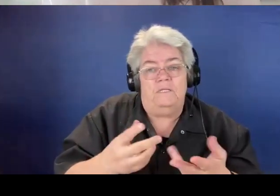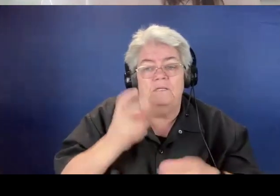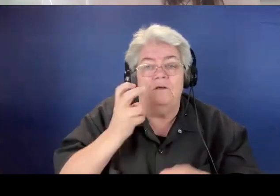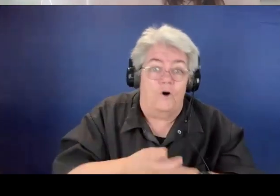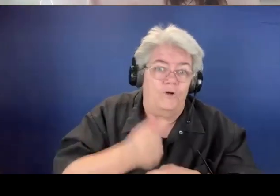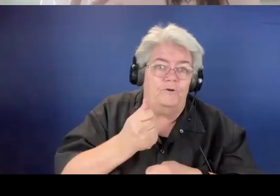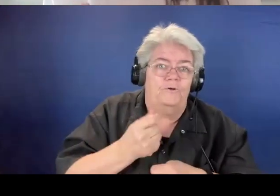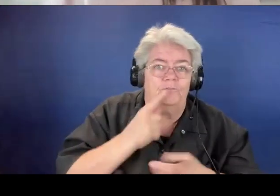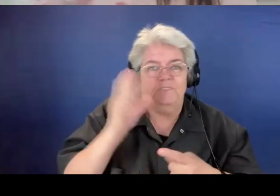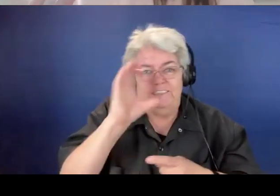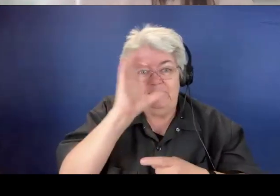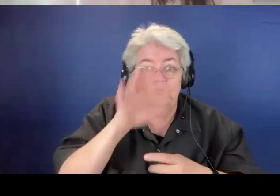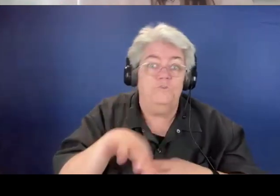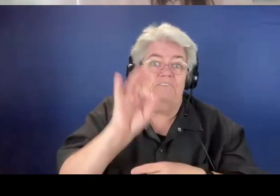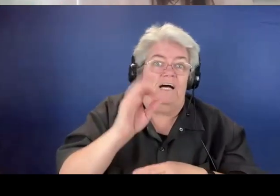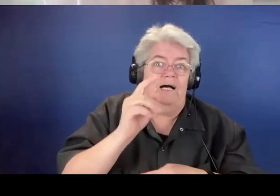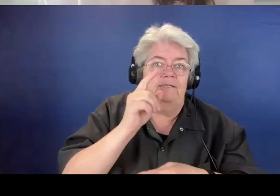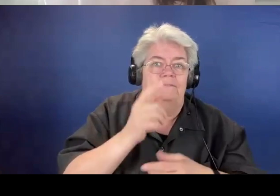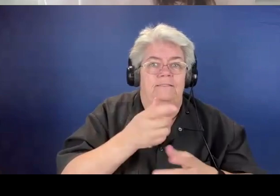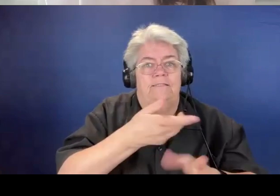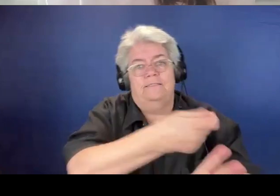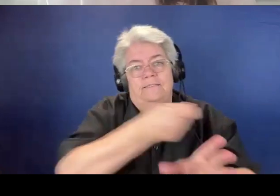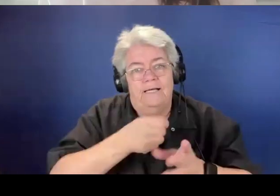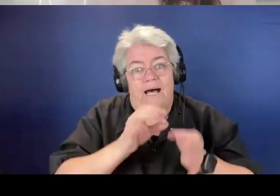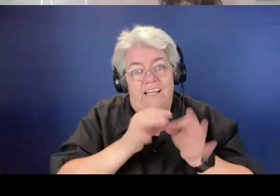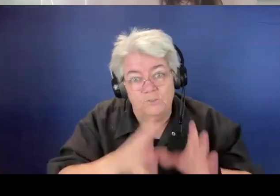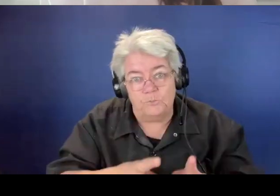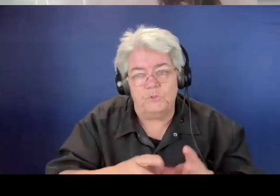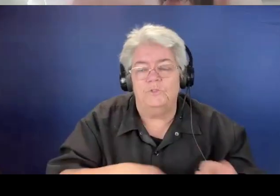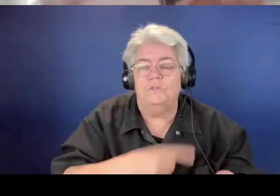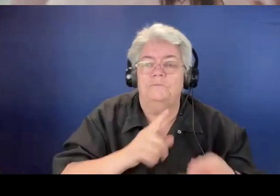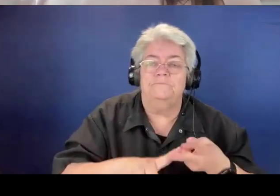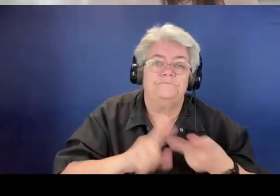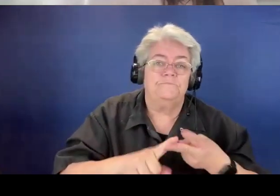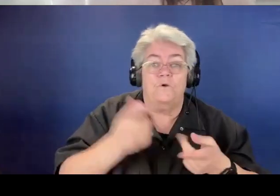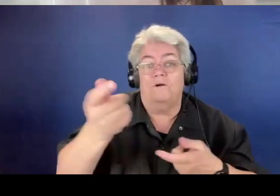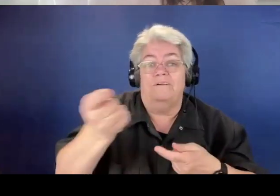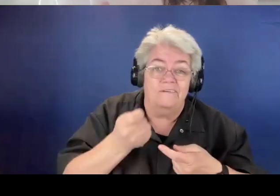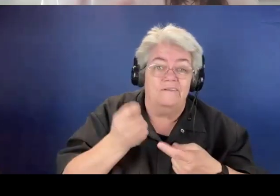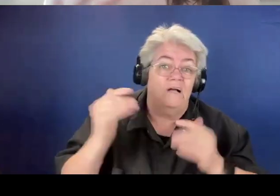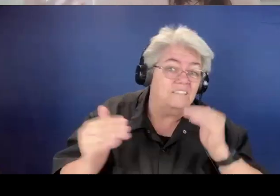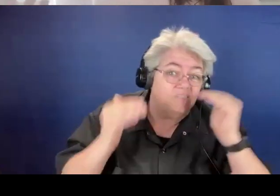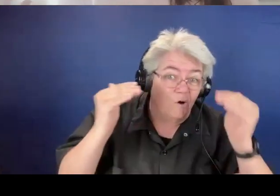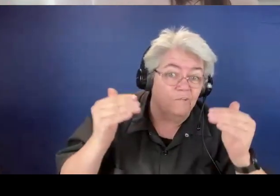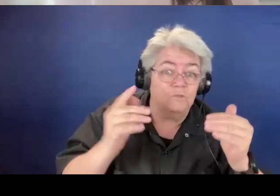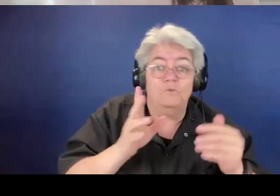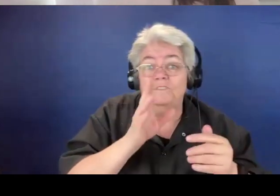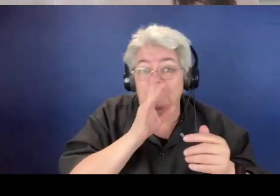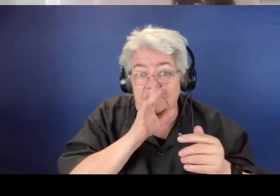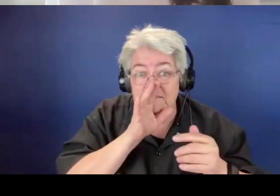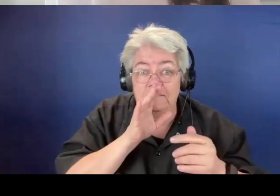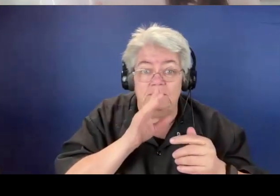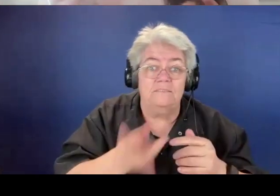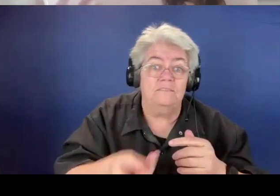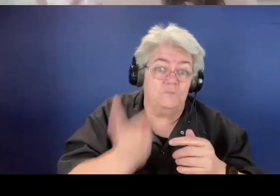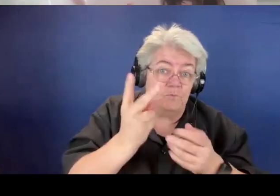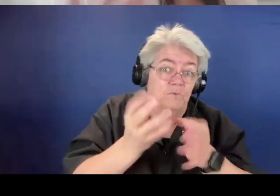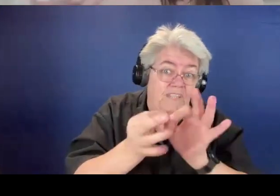interpreter, incorporating another adult or family member from the community like someone from their church who might speak the two languages if it's a more